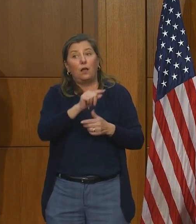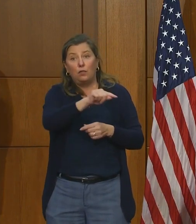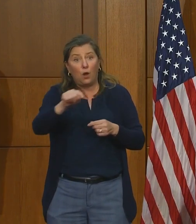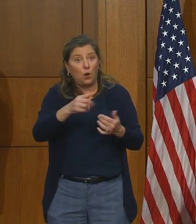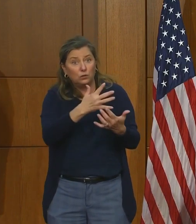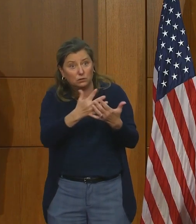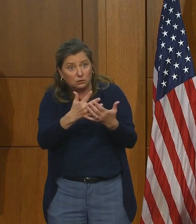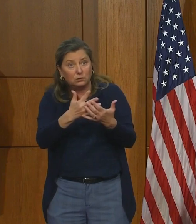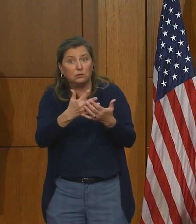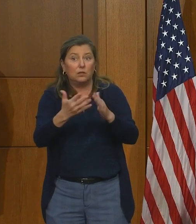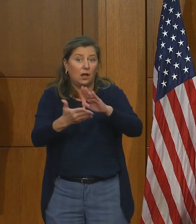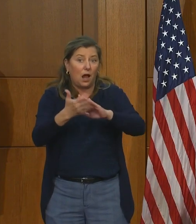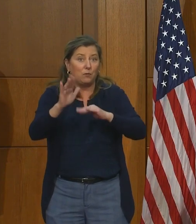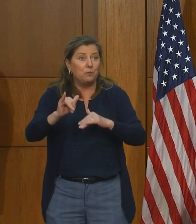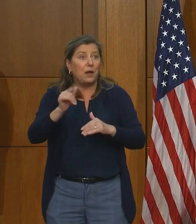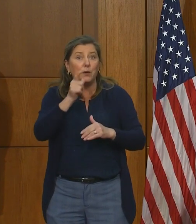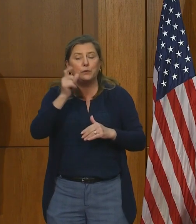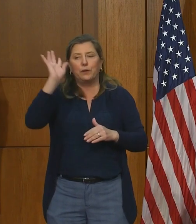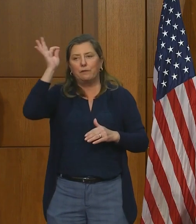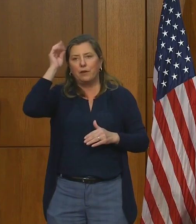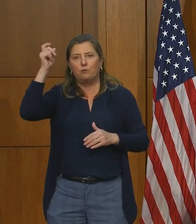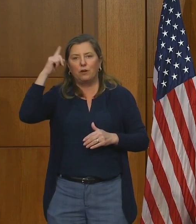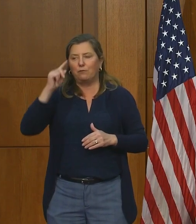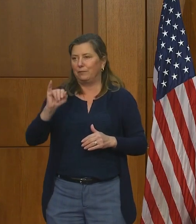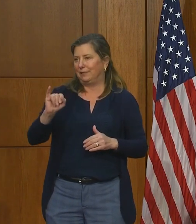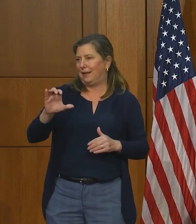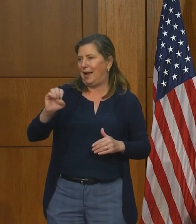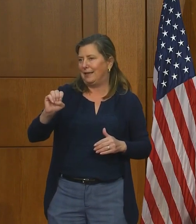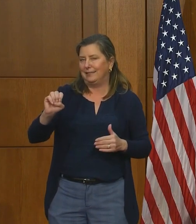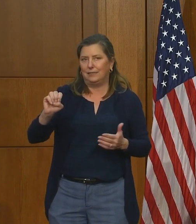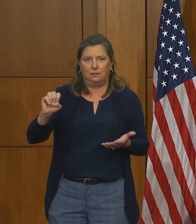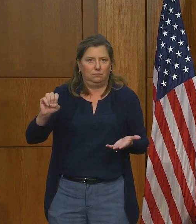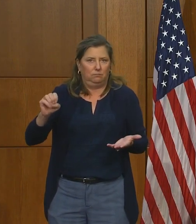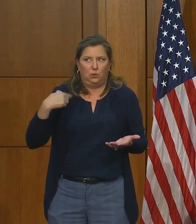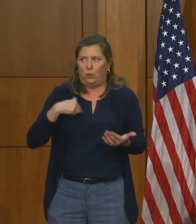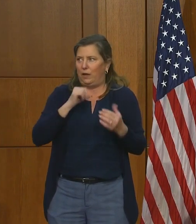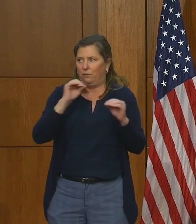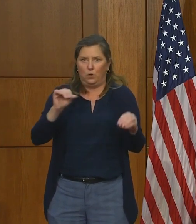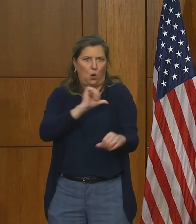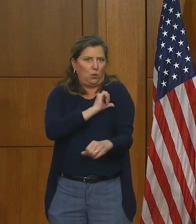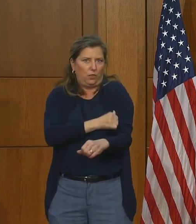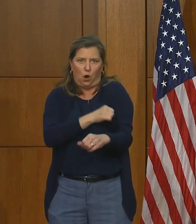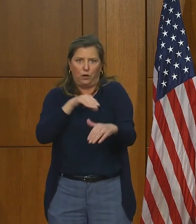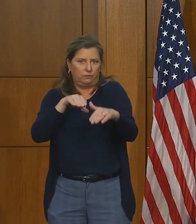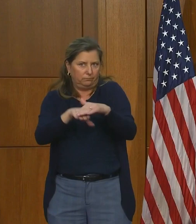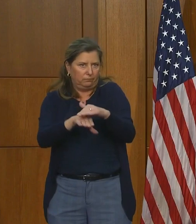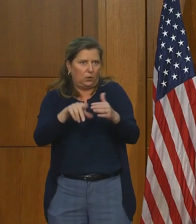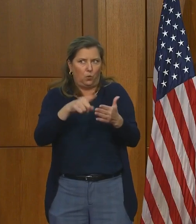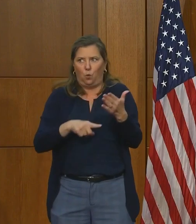LOCAL SO THEY ARE. I ED. BY THE